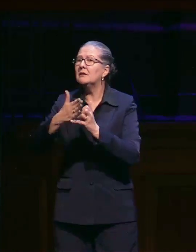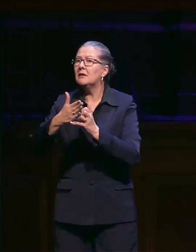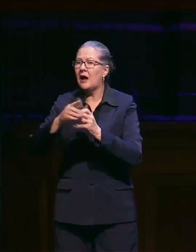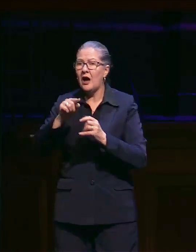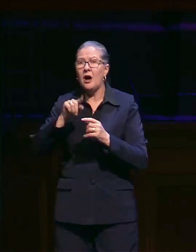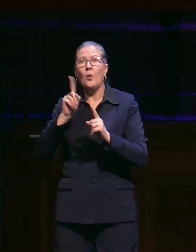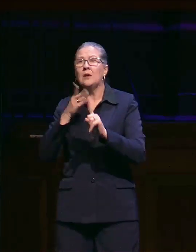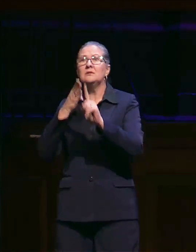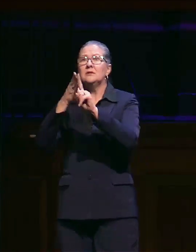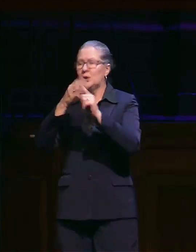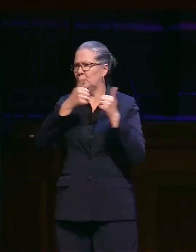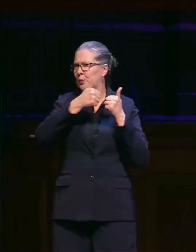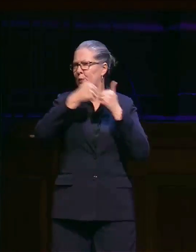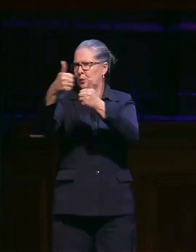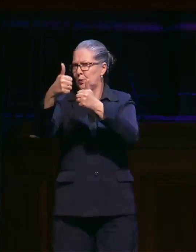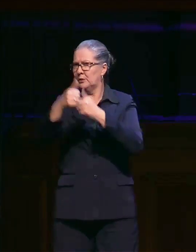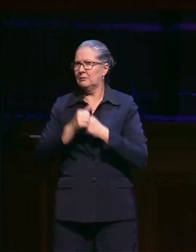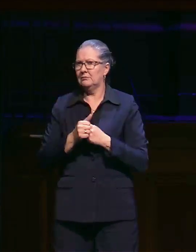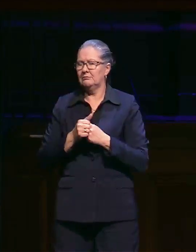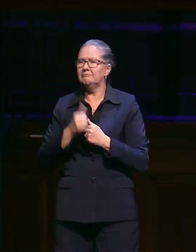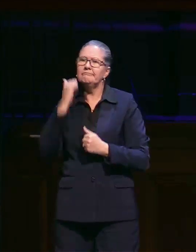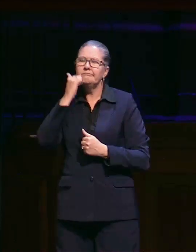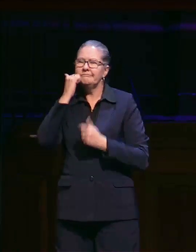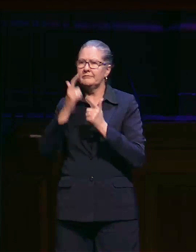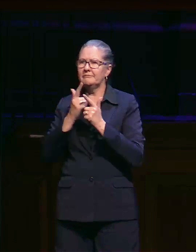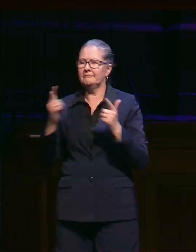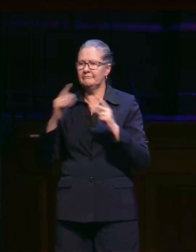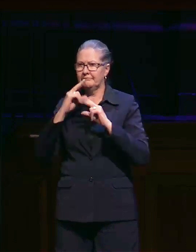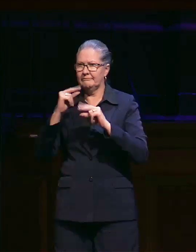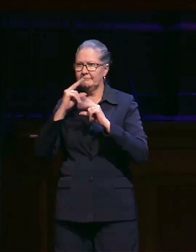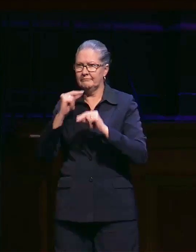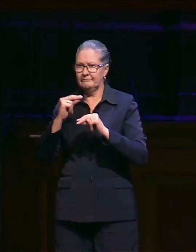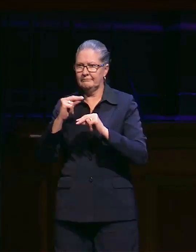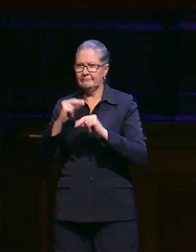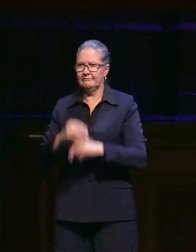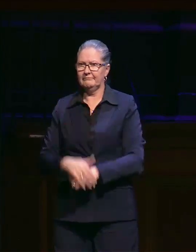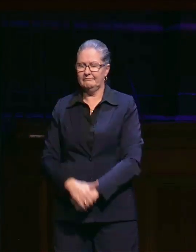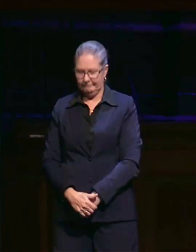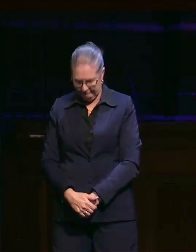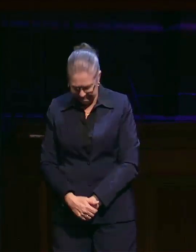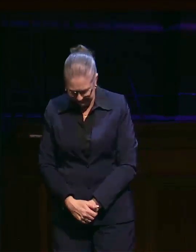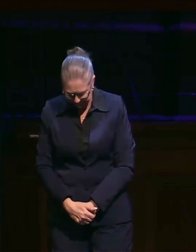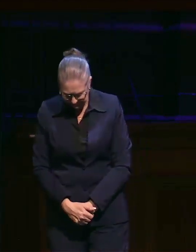good No reira Tēnā koutou, tēnā koutou, tēnā koutou kato